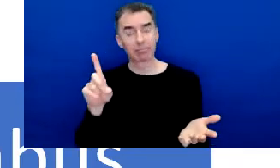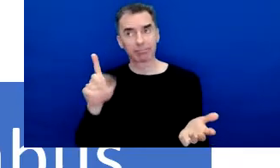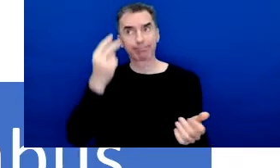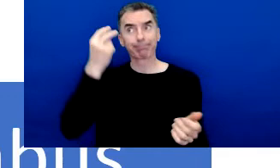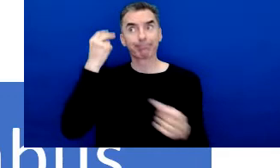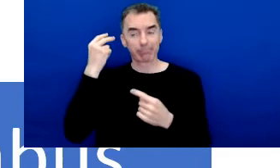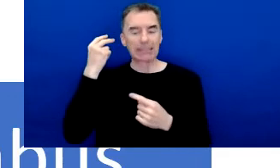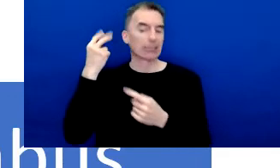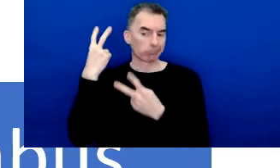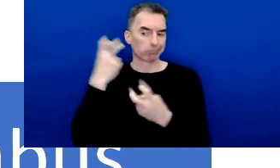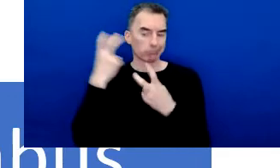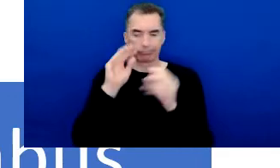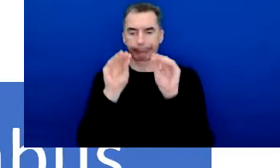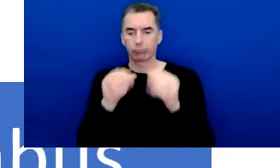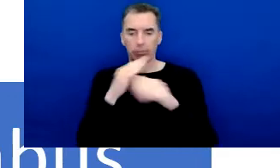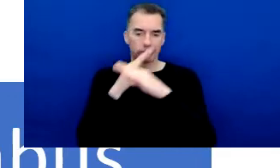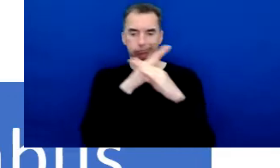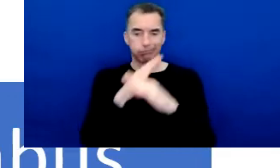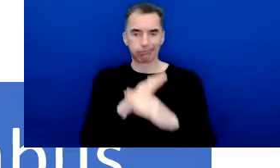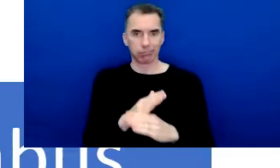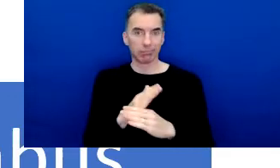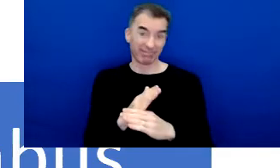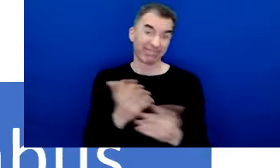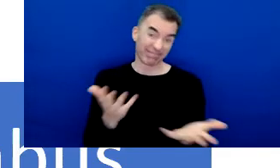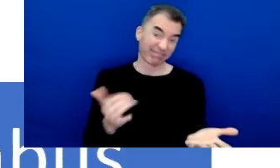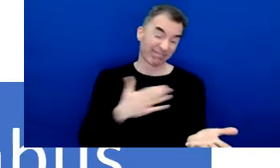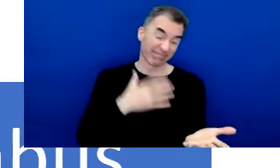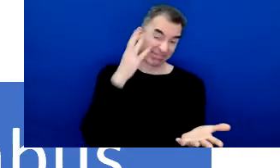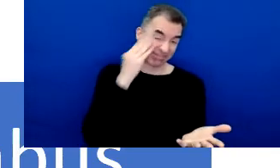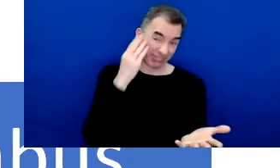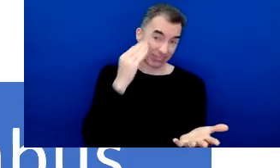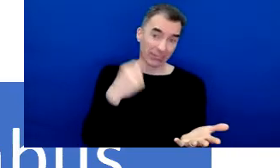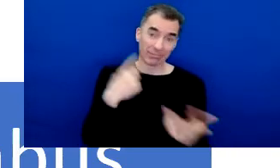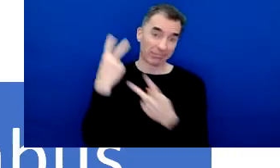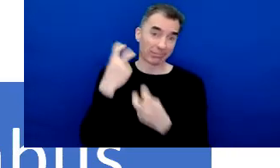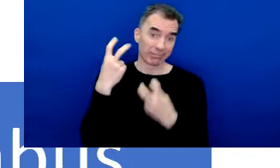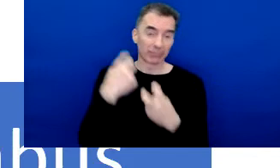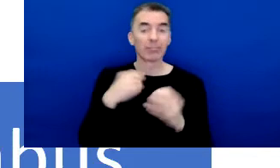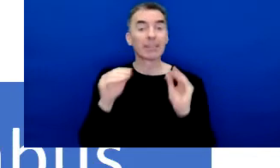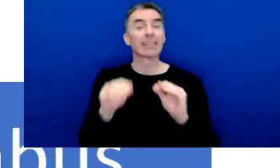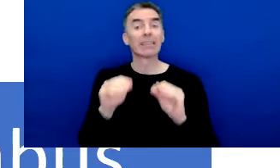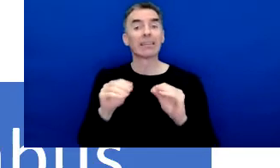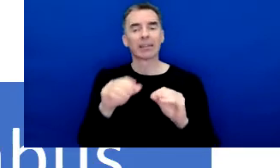because of things that have happened in the past. And I teach at the Allied Health Department, which means, you know,